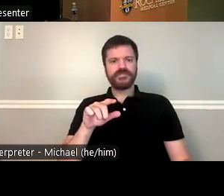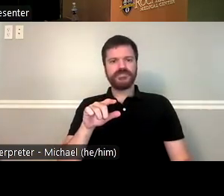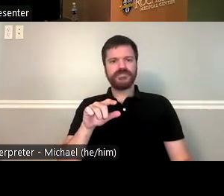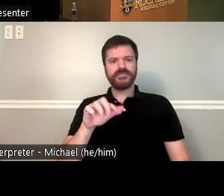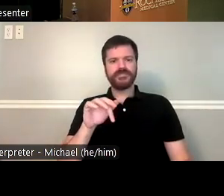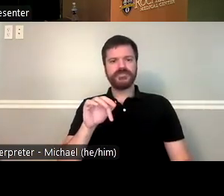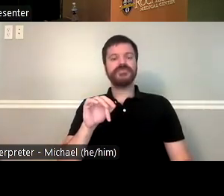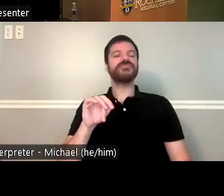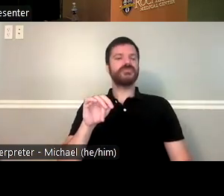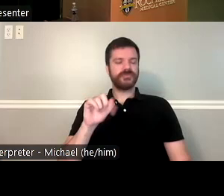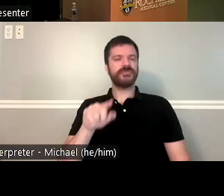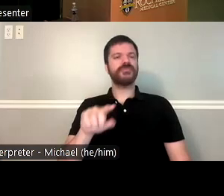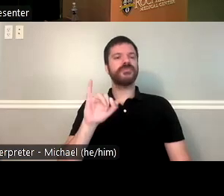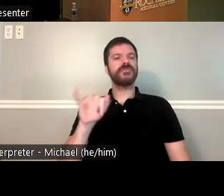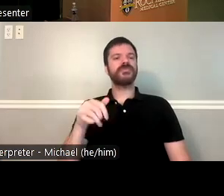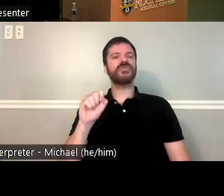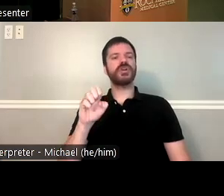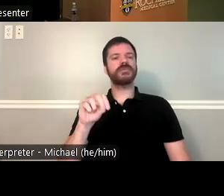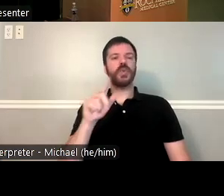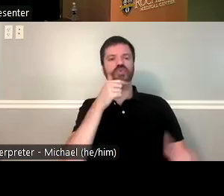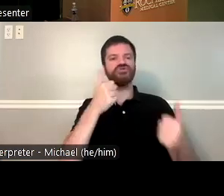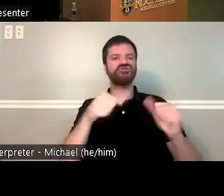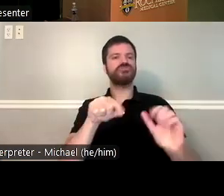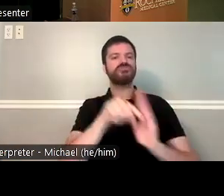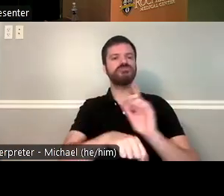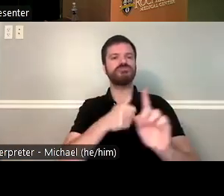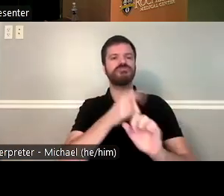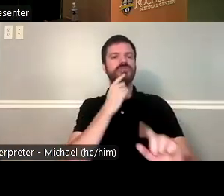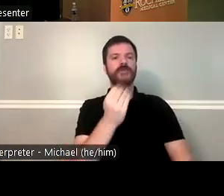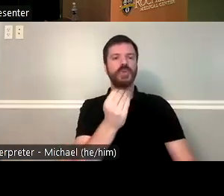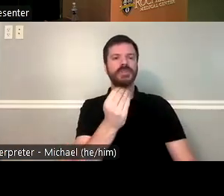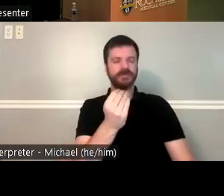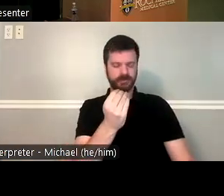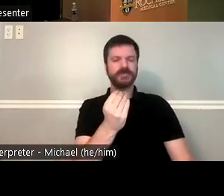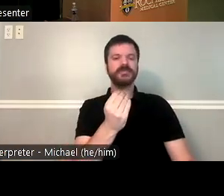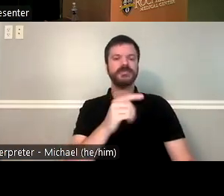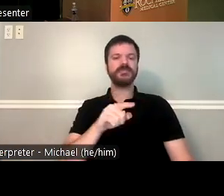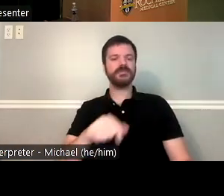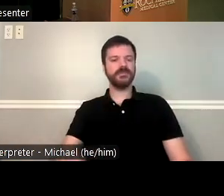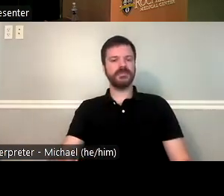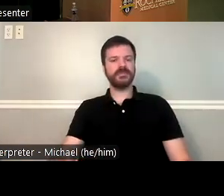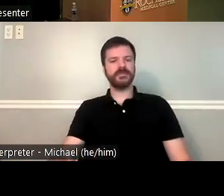this was Jason who made a suicide attempt at 14 he had had an old one the family they met